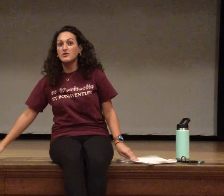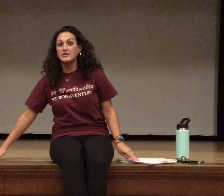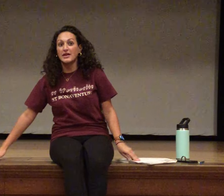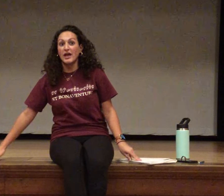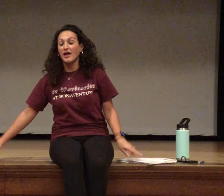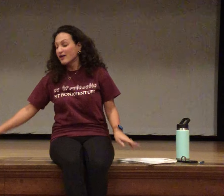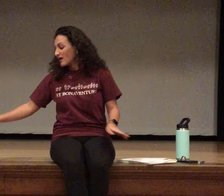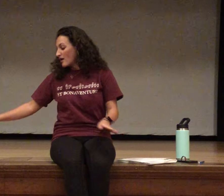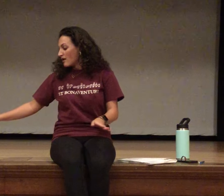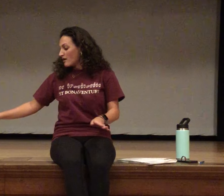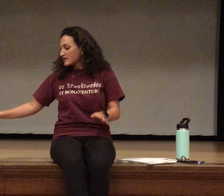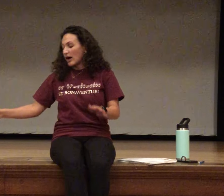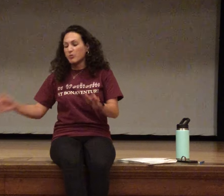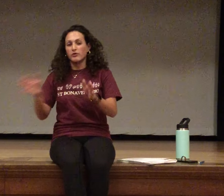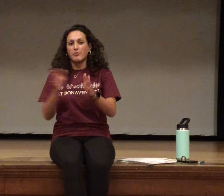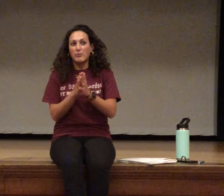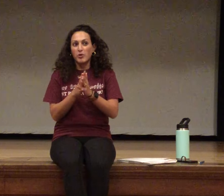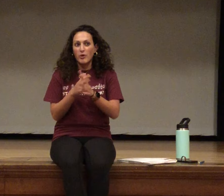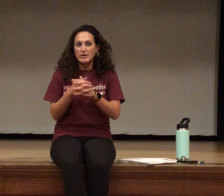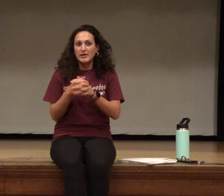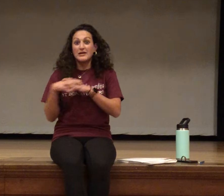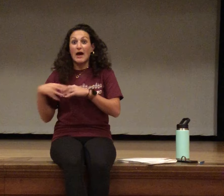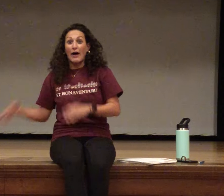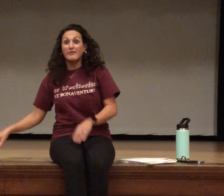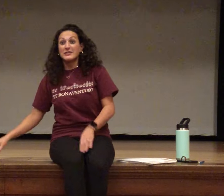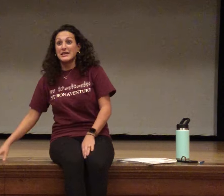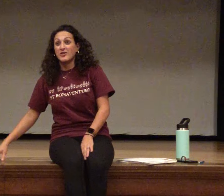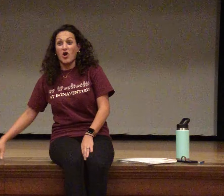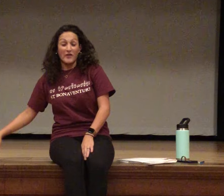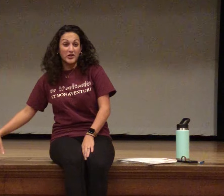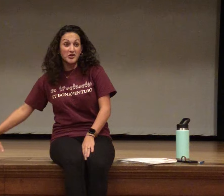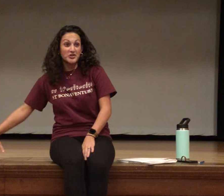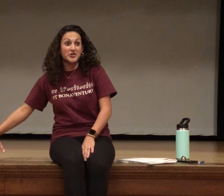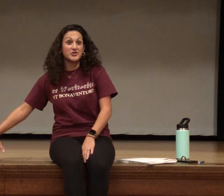um so you can take that to help you remember what we did now obviously they're all English there's